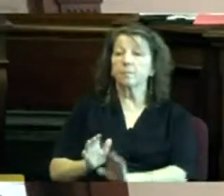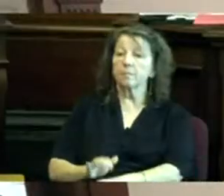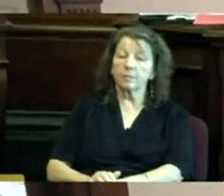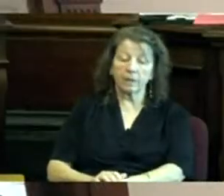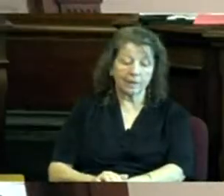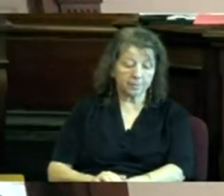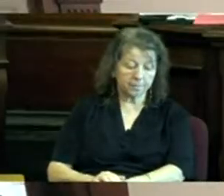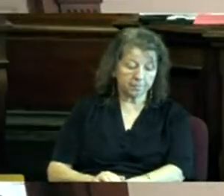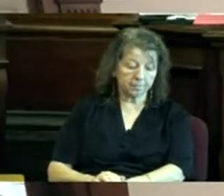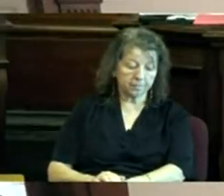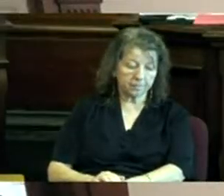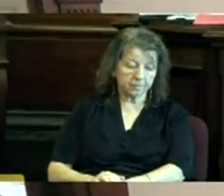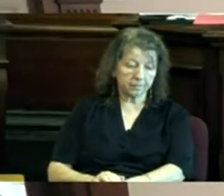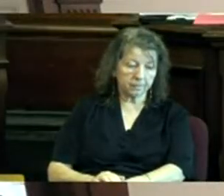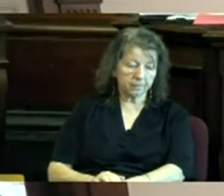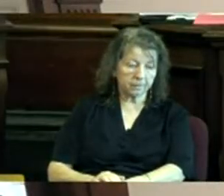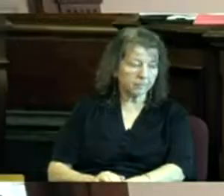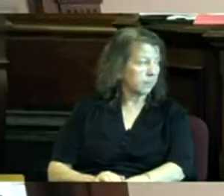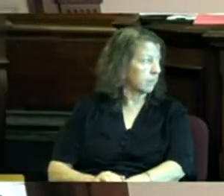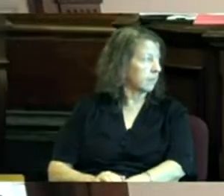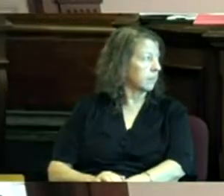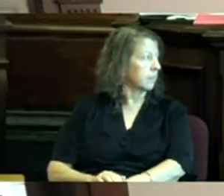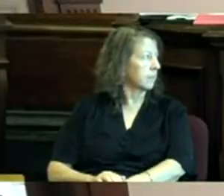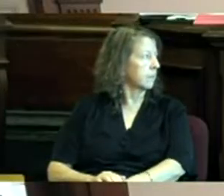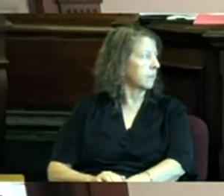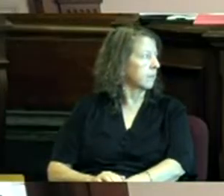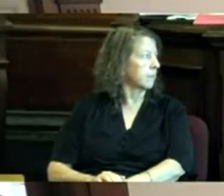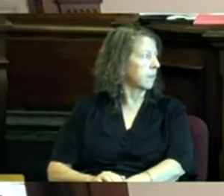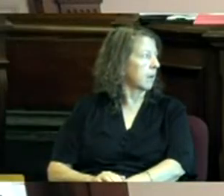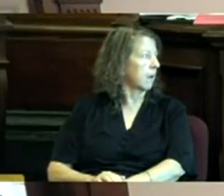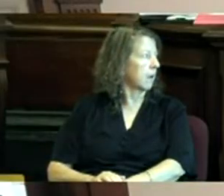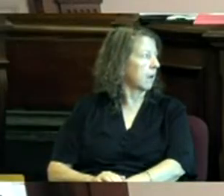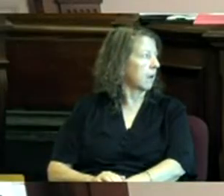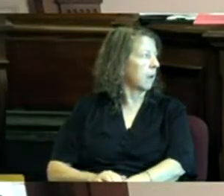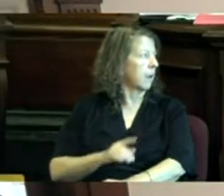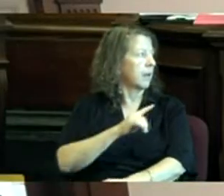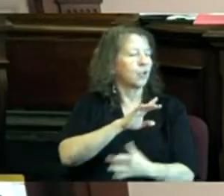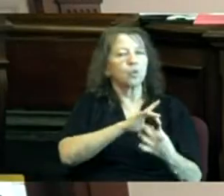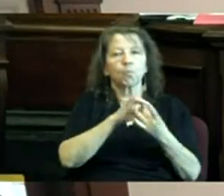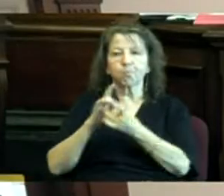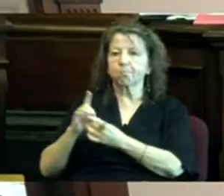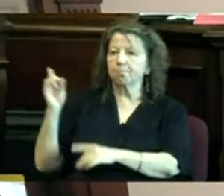the entire city. Thank you, Vice